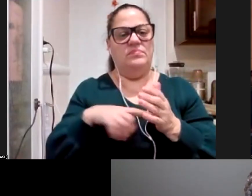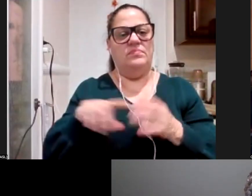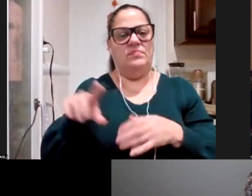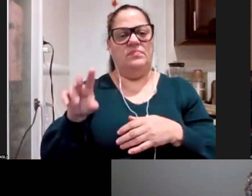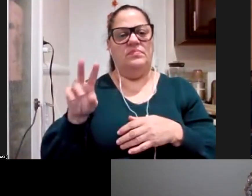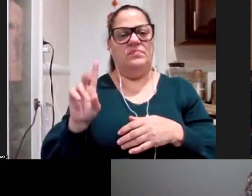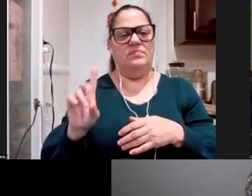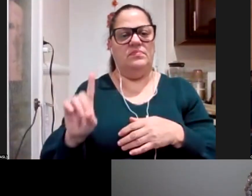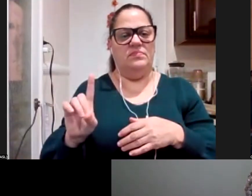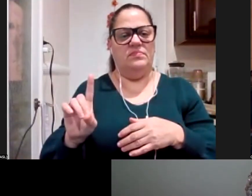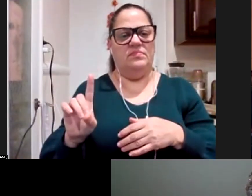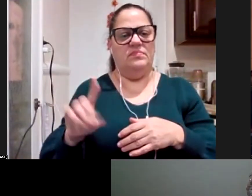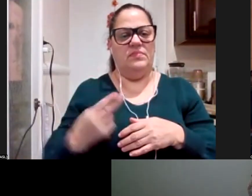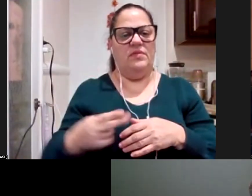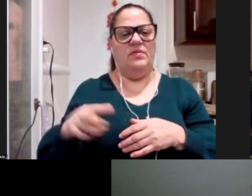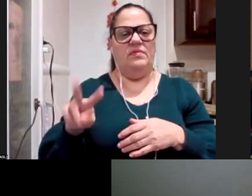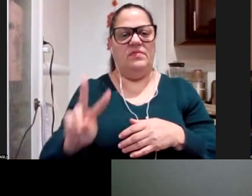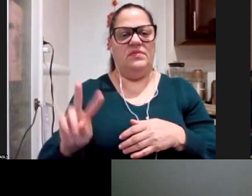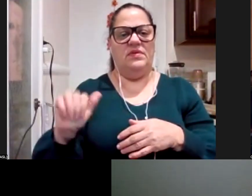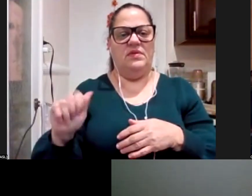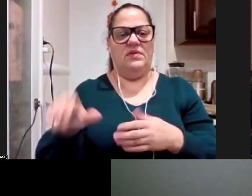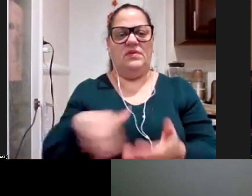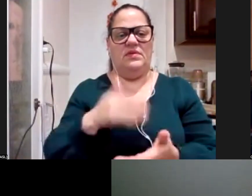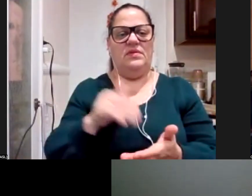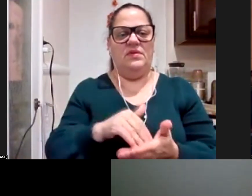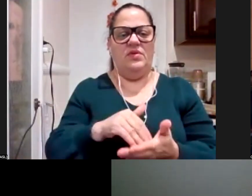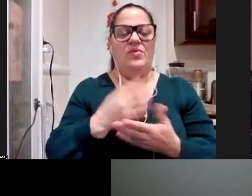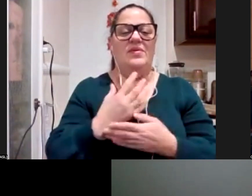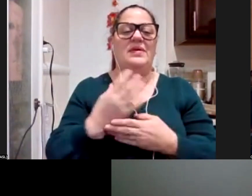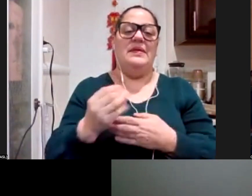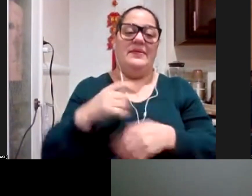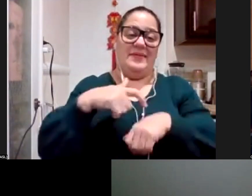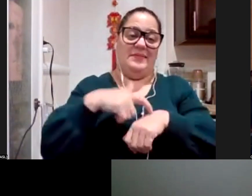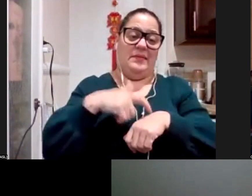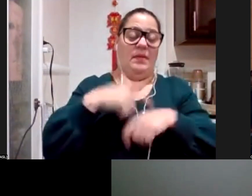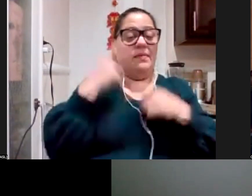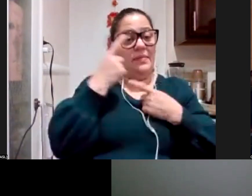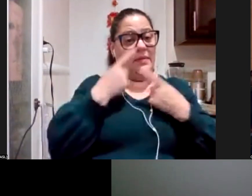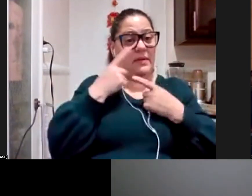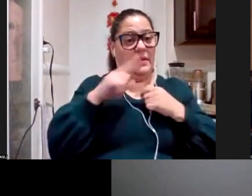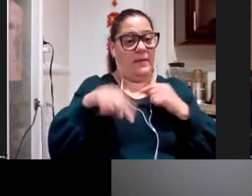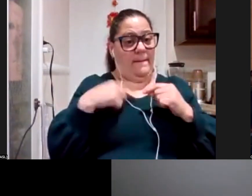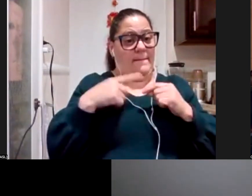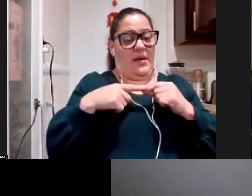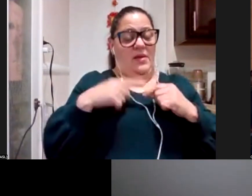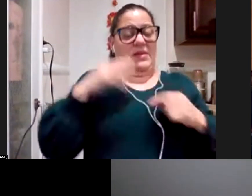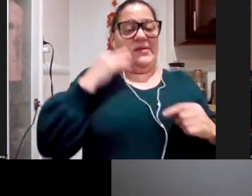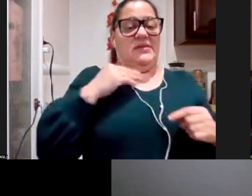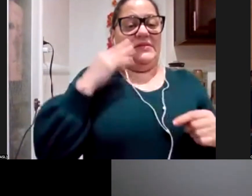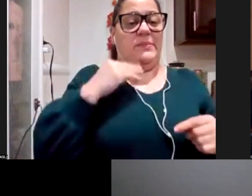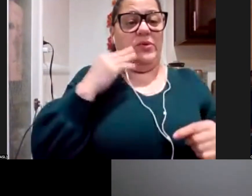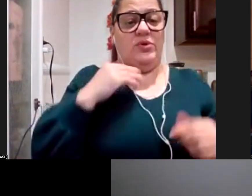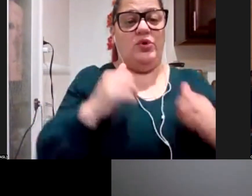the visiting kids will leave that time together thinking about their experiences with disabilities